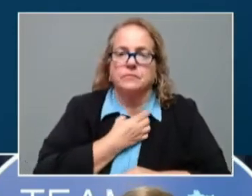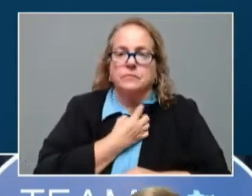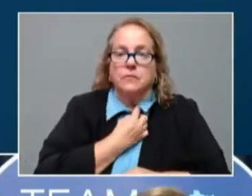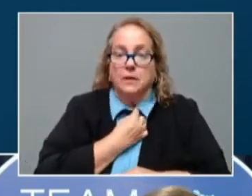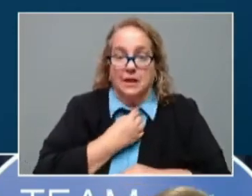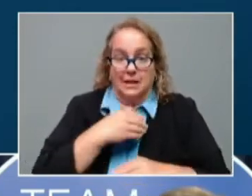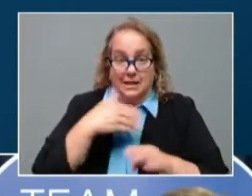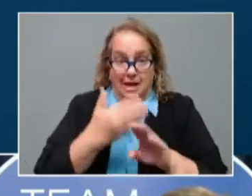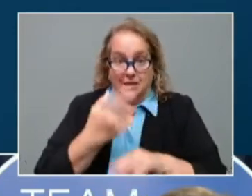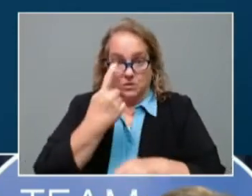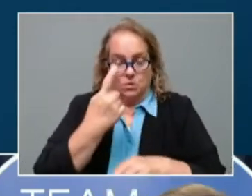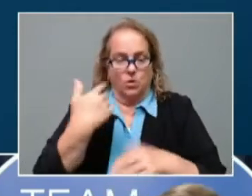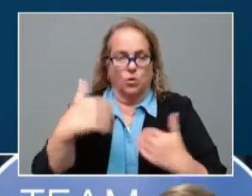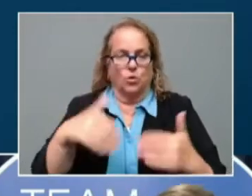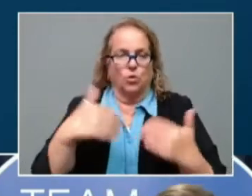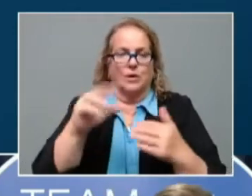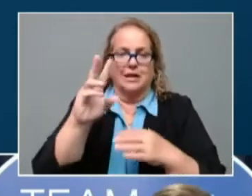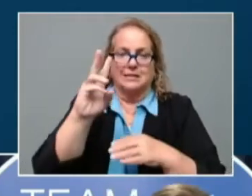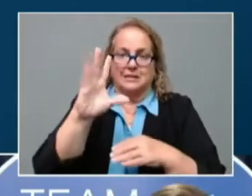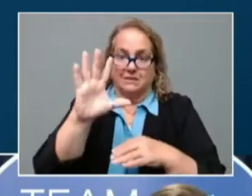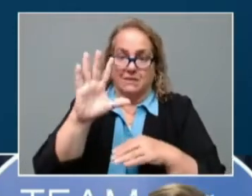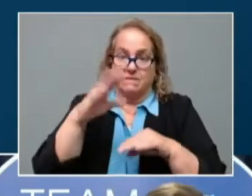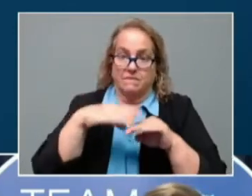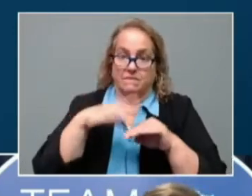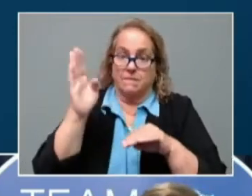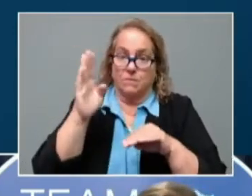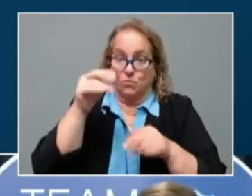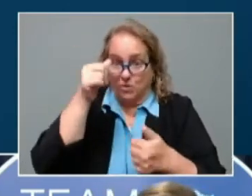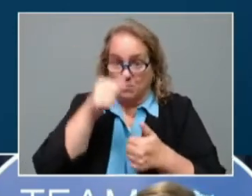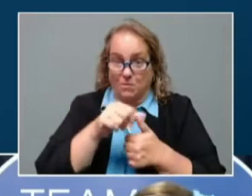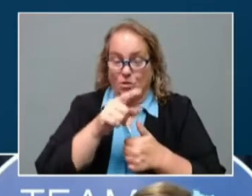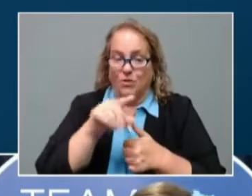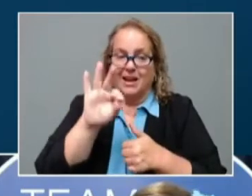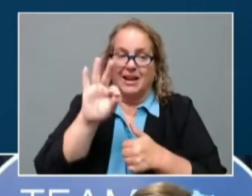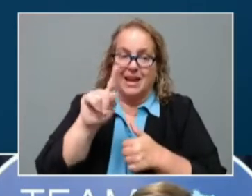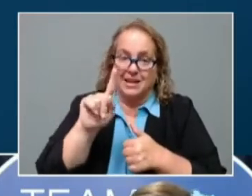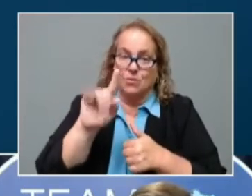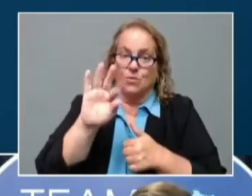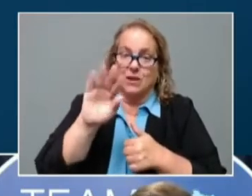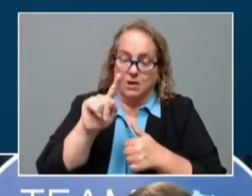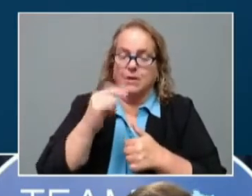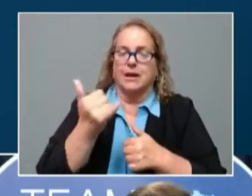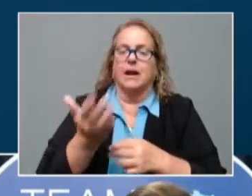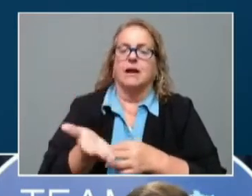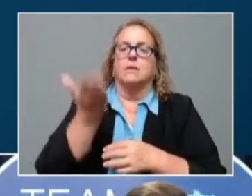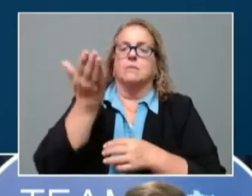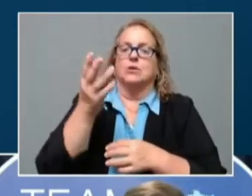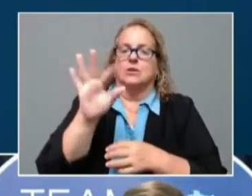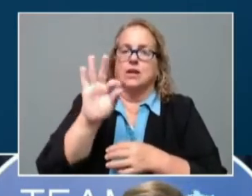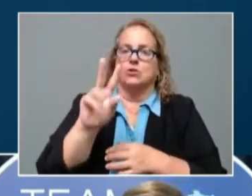65 and up. Remember this was 91%. We talked about how hard it is to move